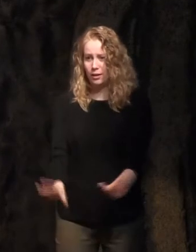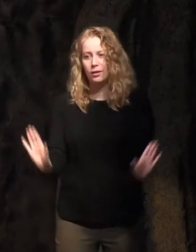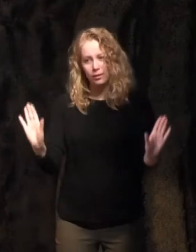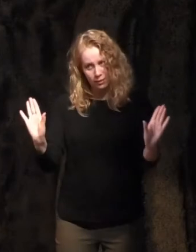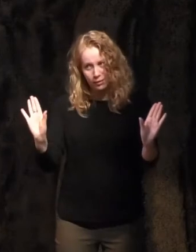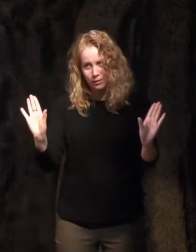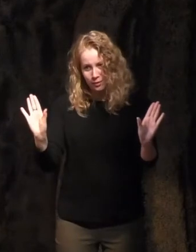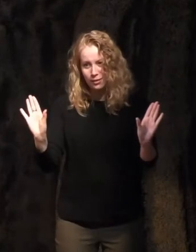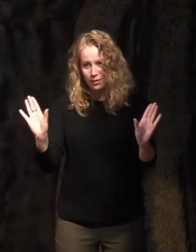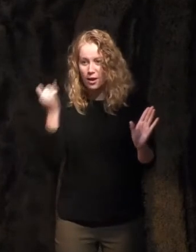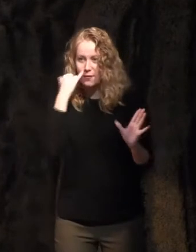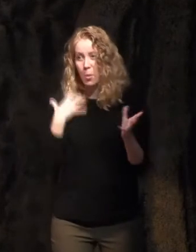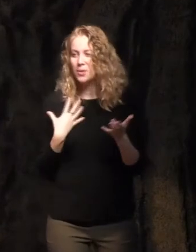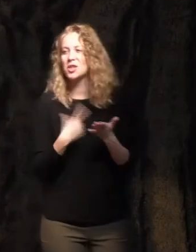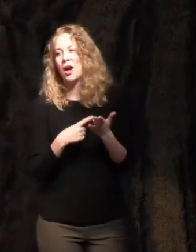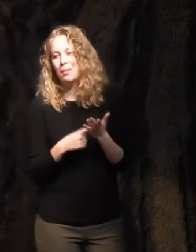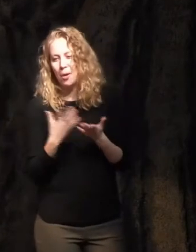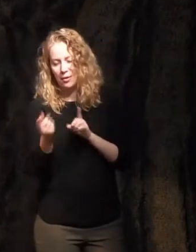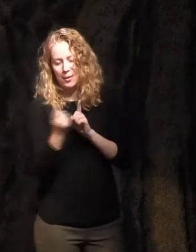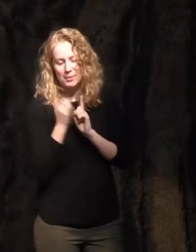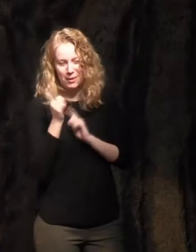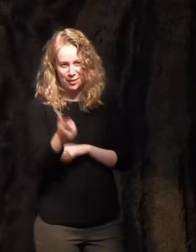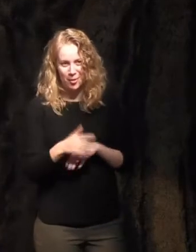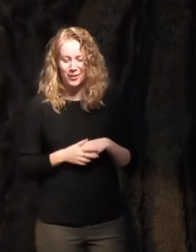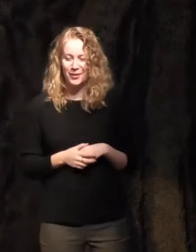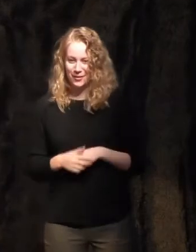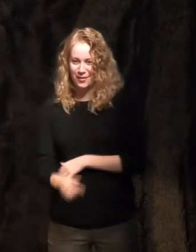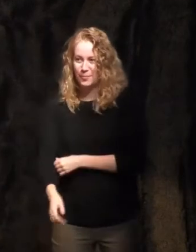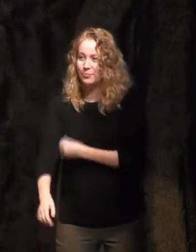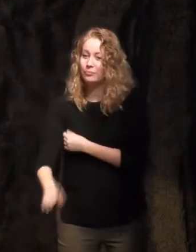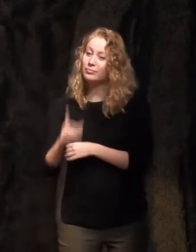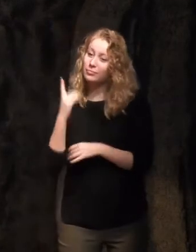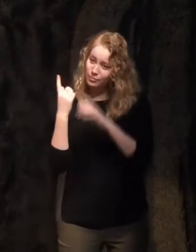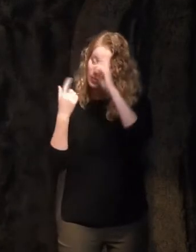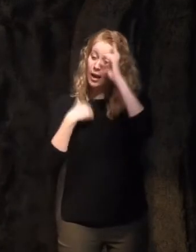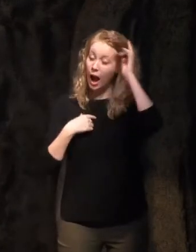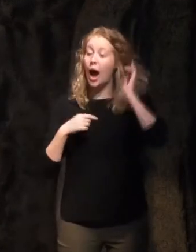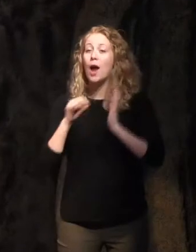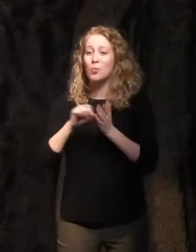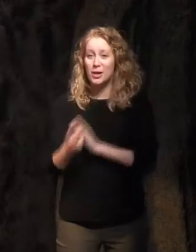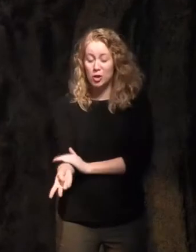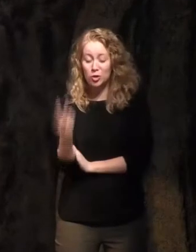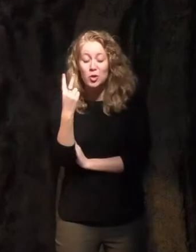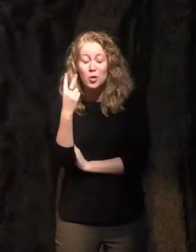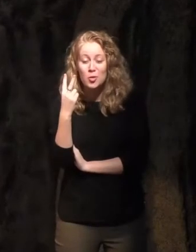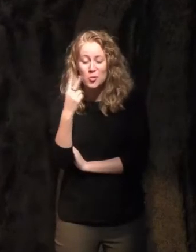for the Arts Club, if anybody wants to talk about it, I'm happy to. In fact I'm actually writing two Christmas musicals right now.